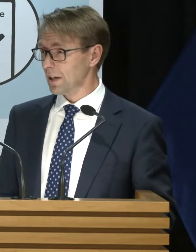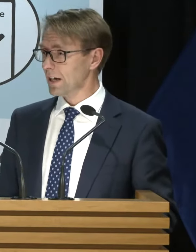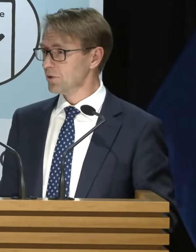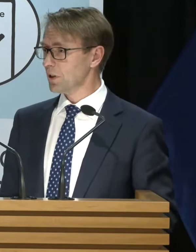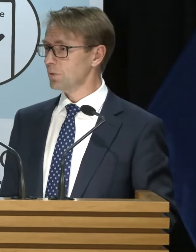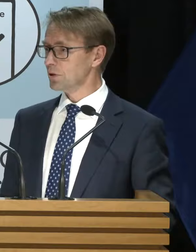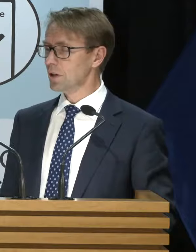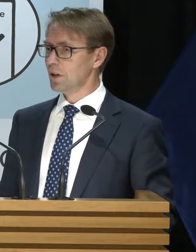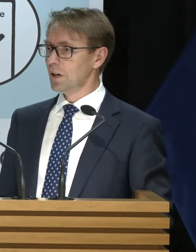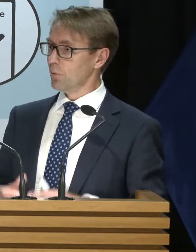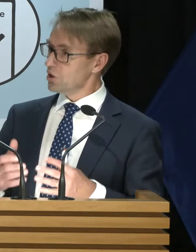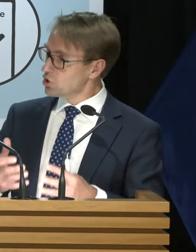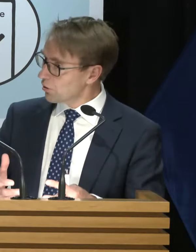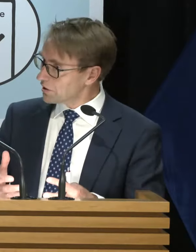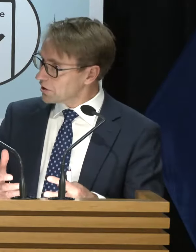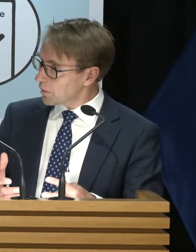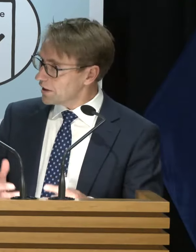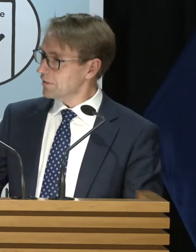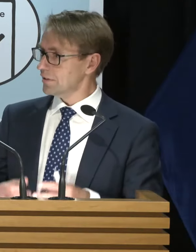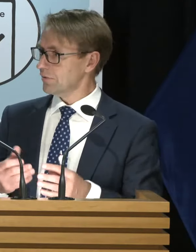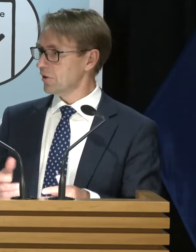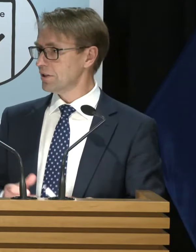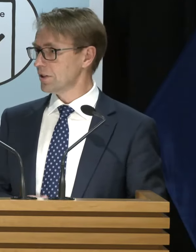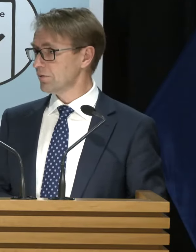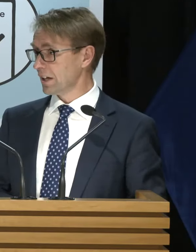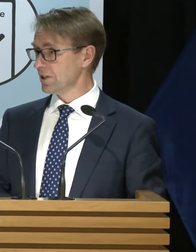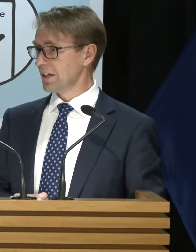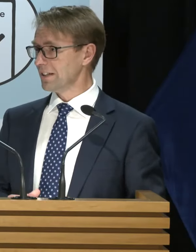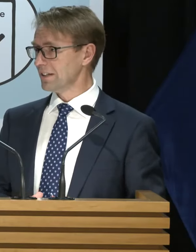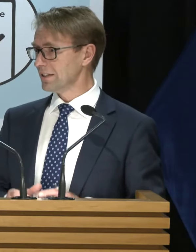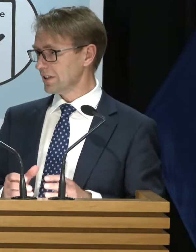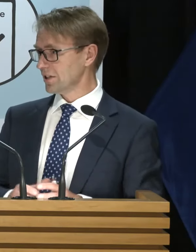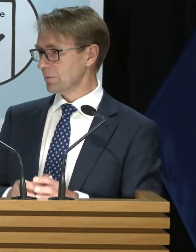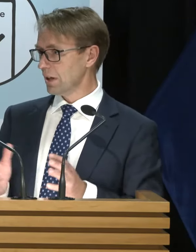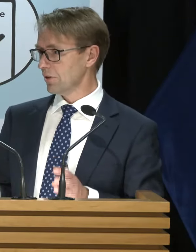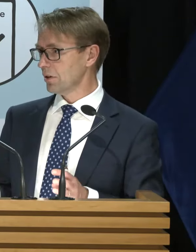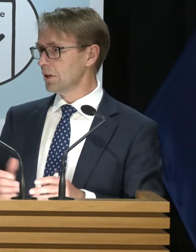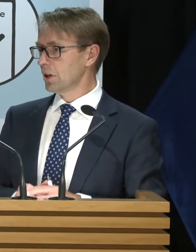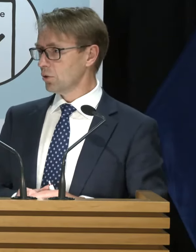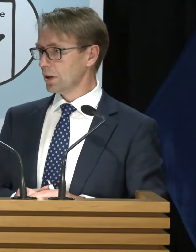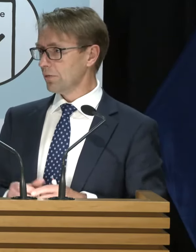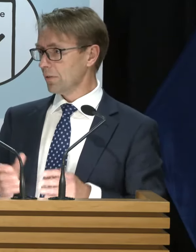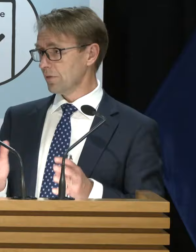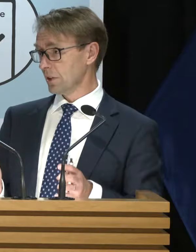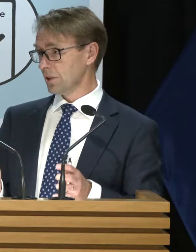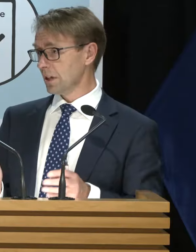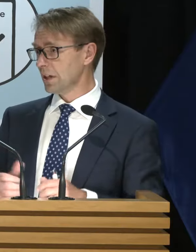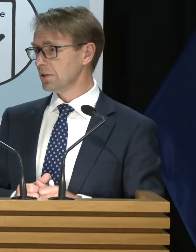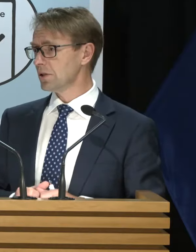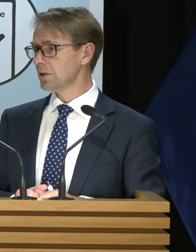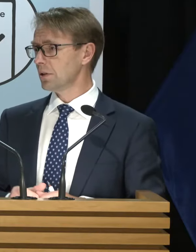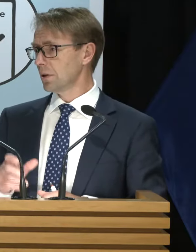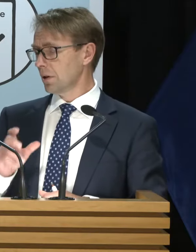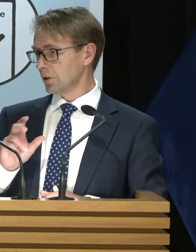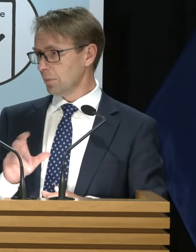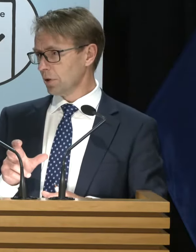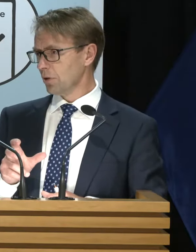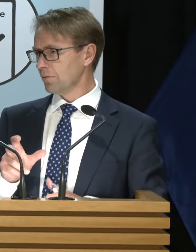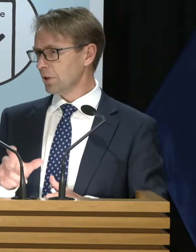over the last two or three weeks is the first announcement about Micron and the information from Pfizer last